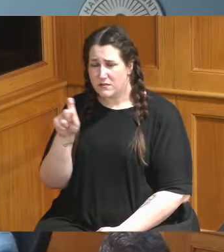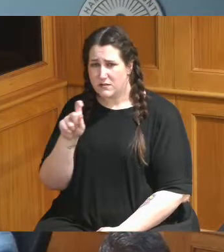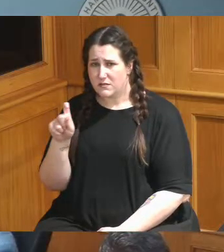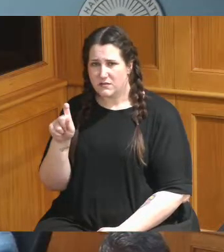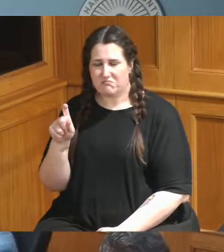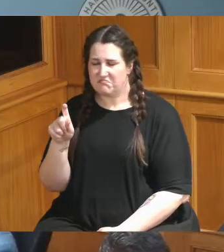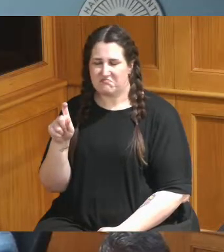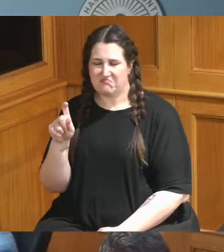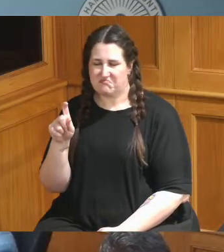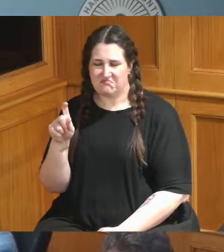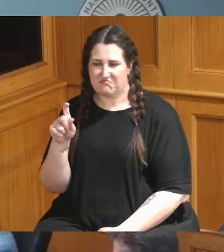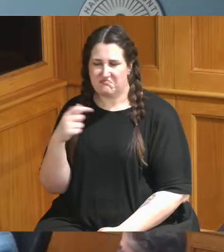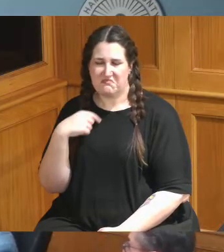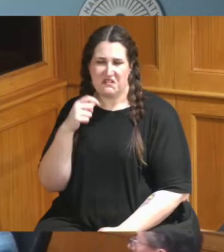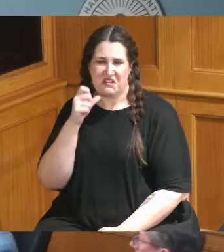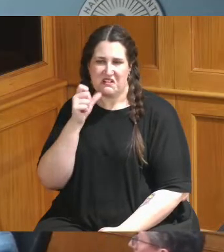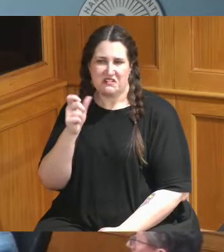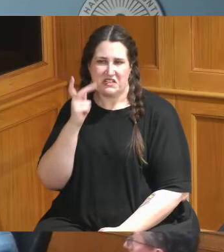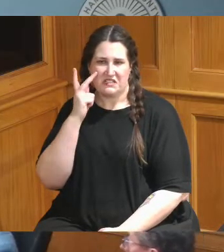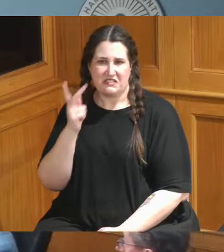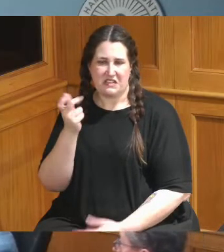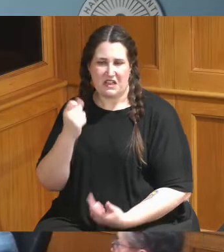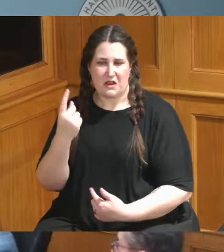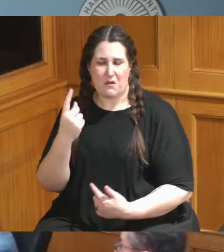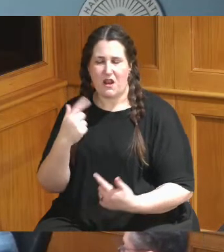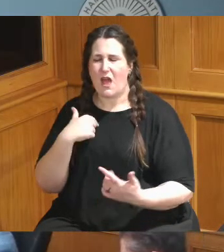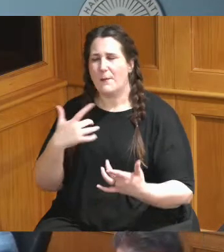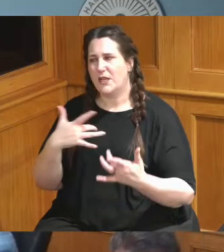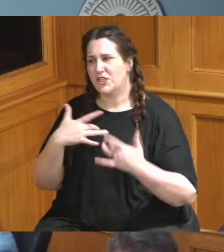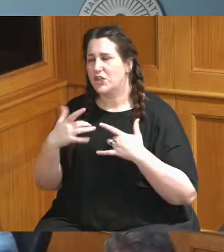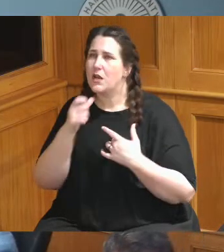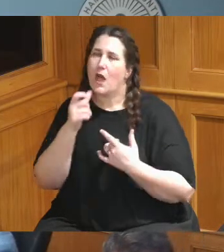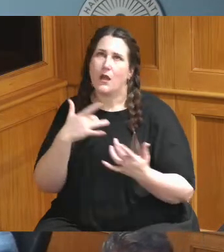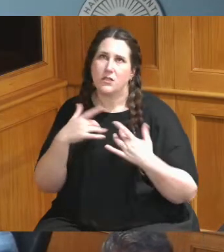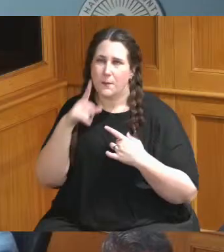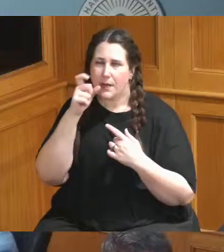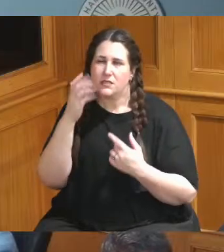see I didn't think I saw anyone. And my concern, not concern because I know it'll work out, is